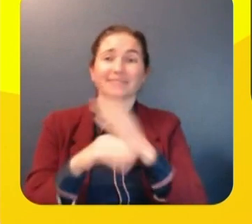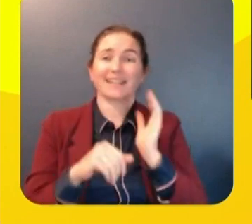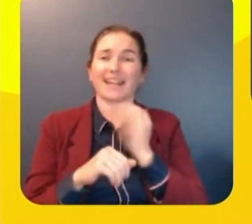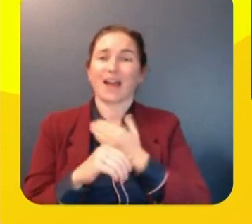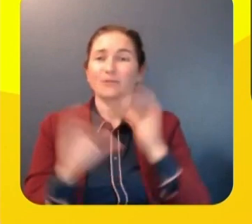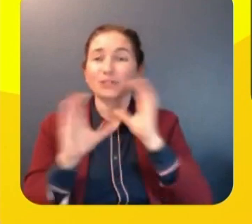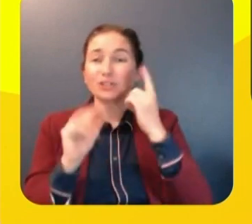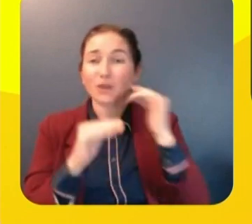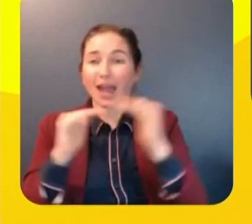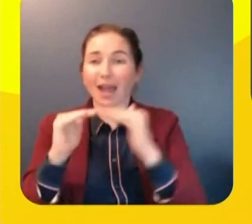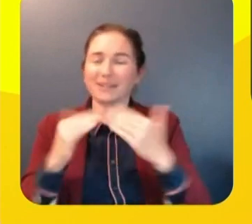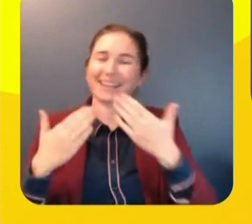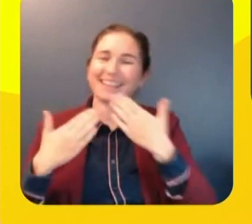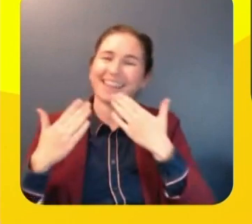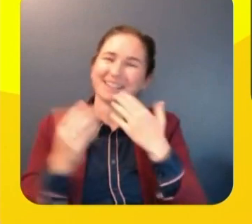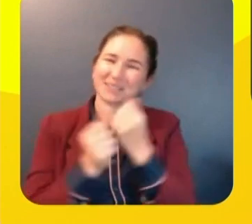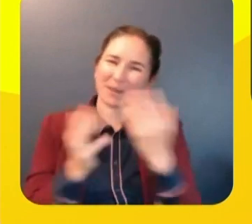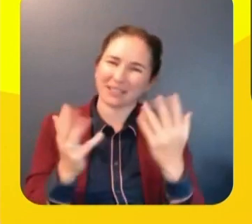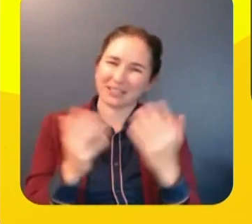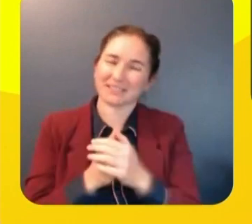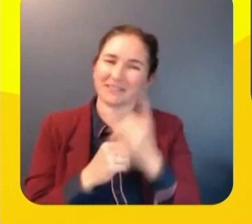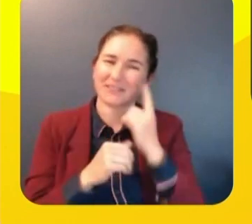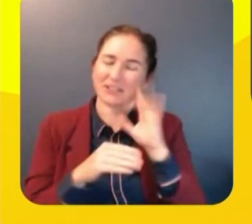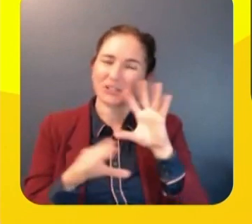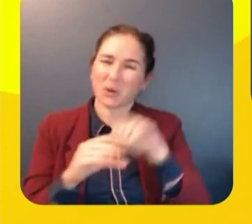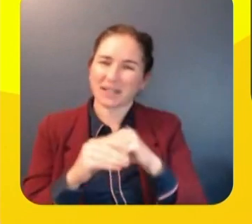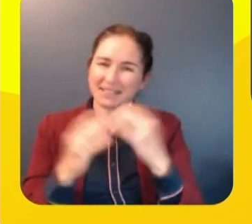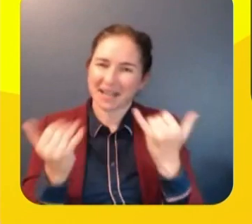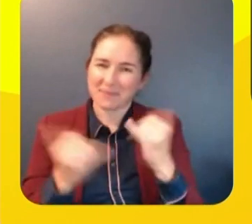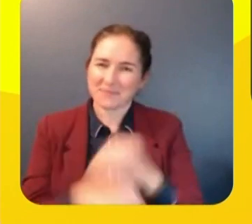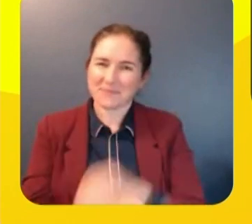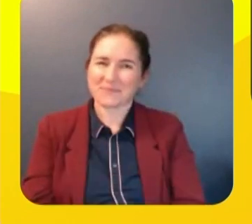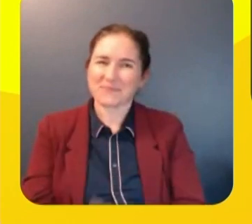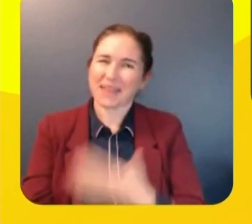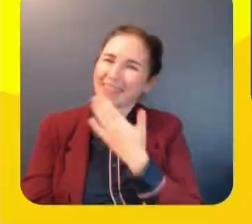Thank you so very much for joining us today. Thank you (UNKNOWN).